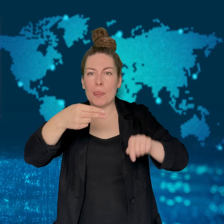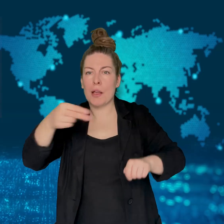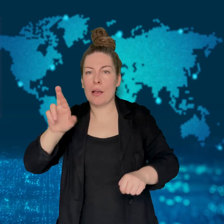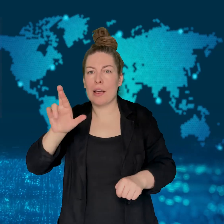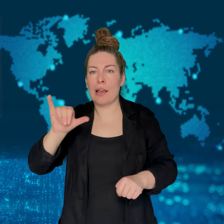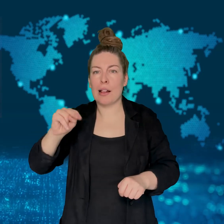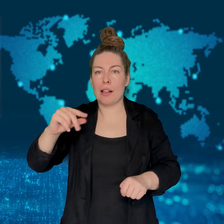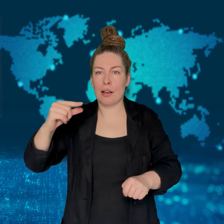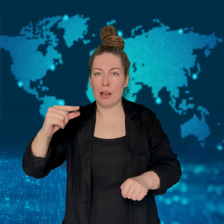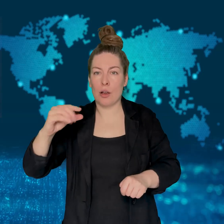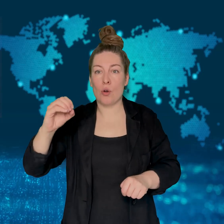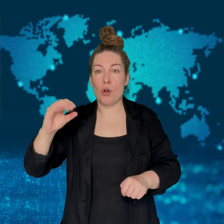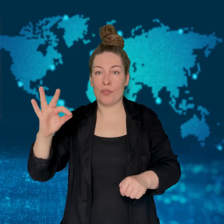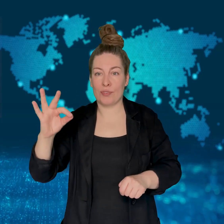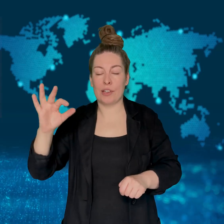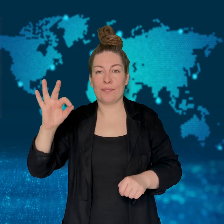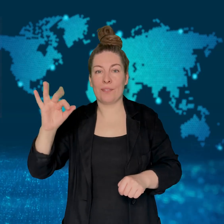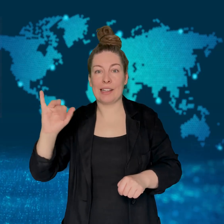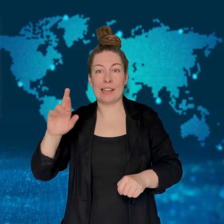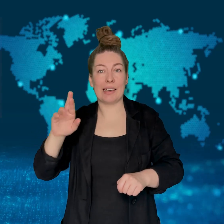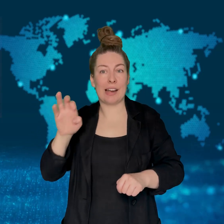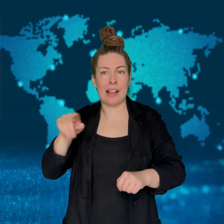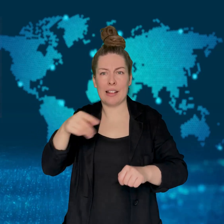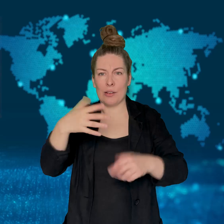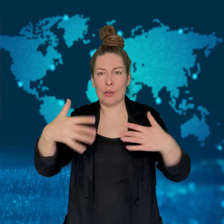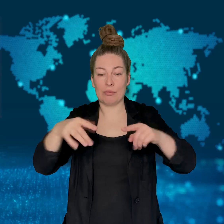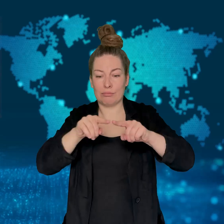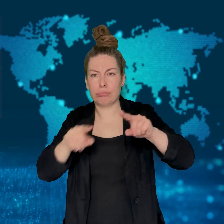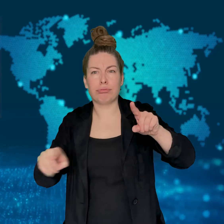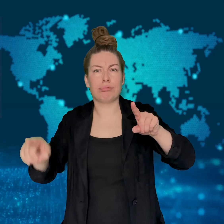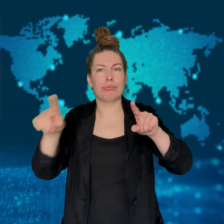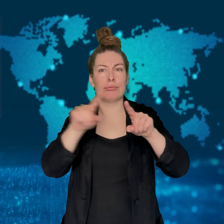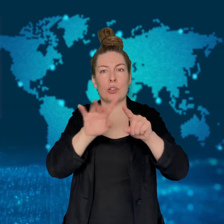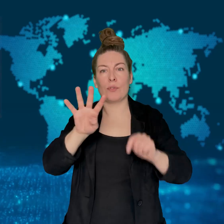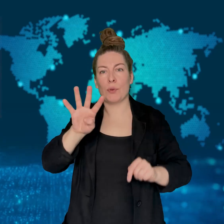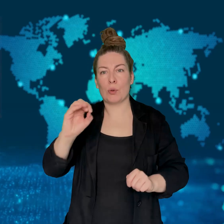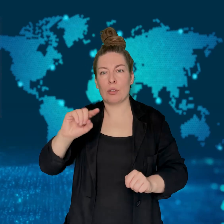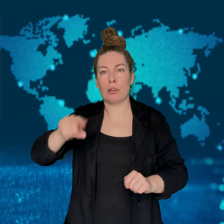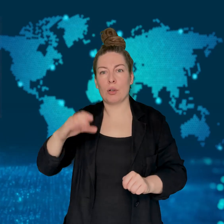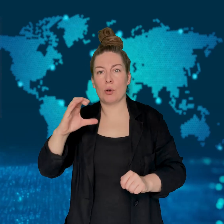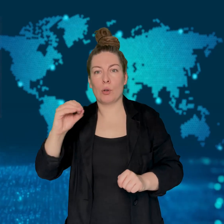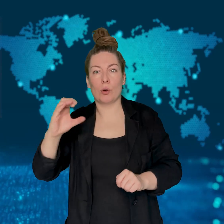which is an arc of seismic fault lines that makes it